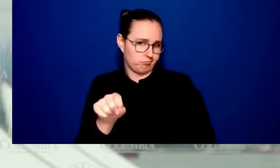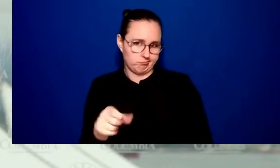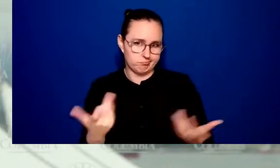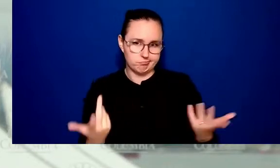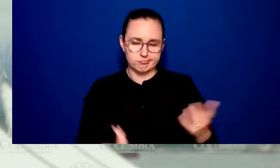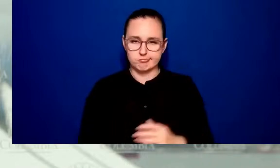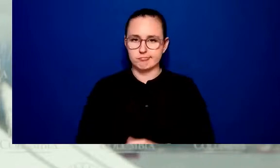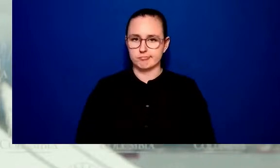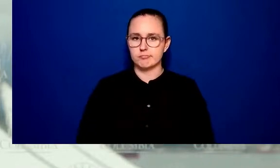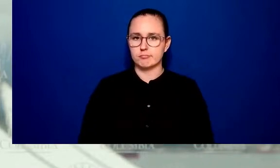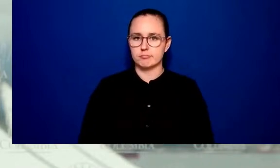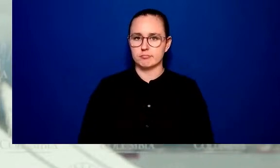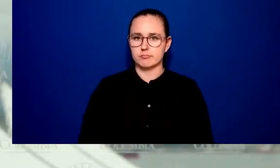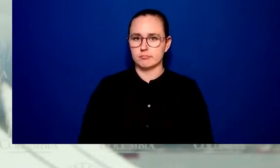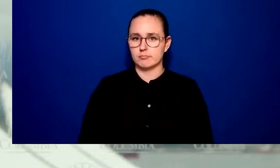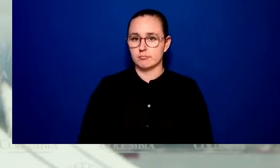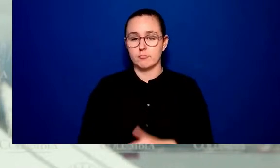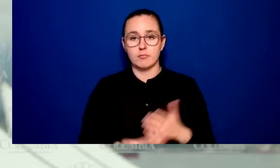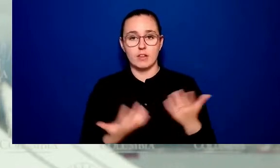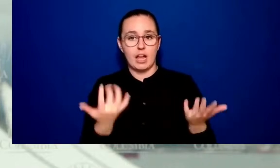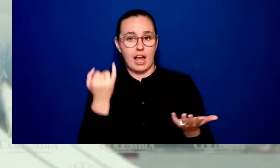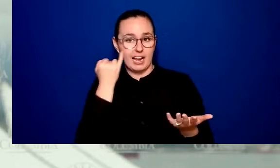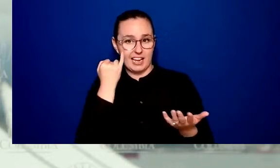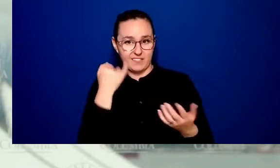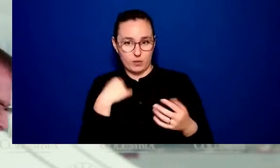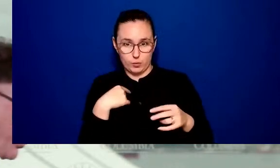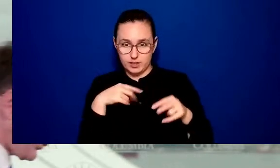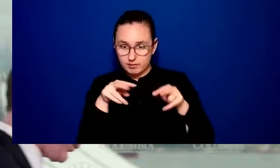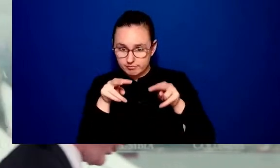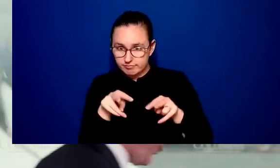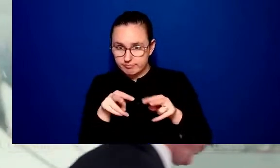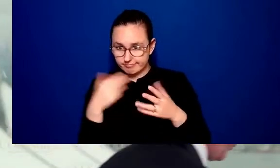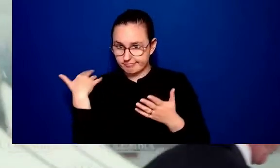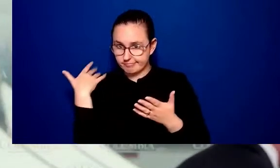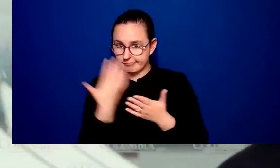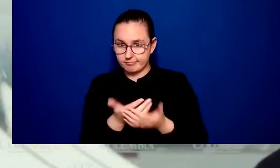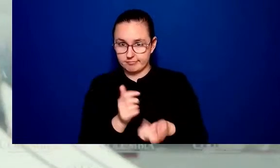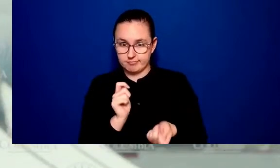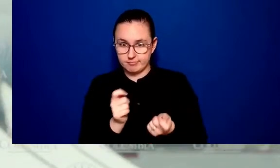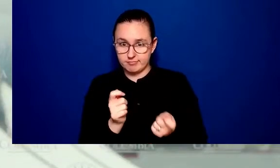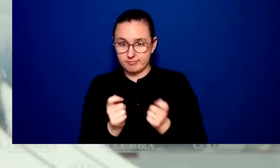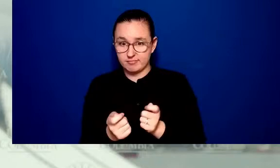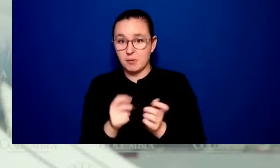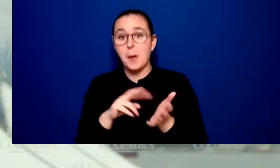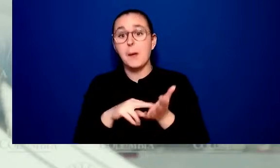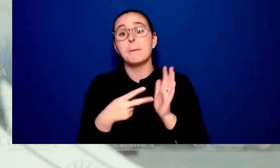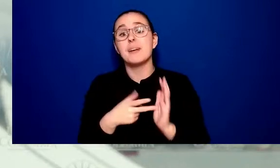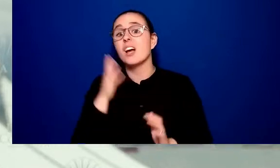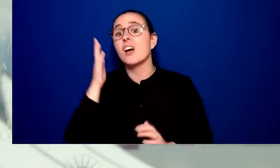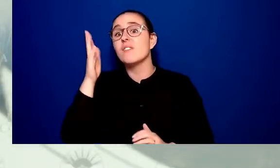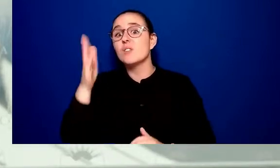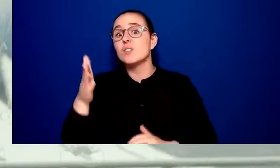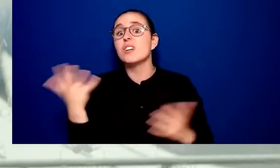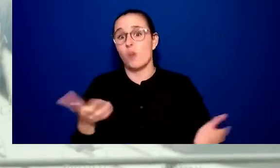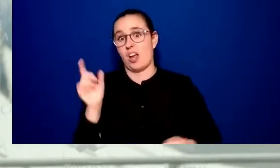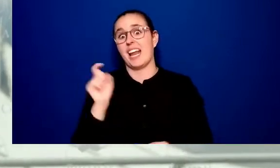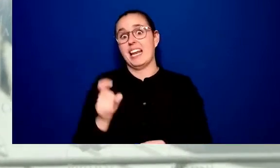volume of change and even more